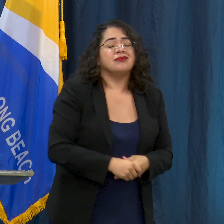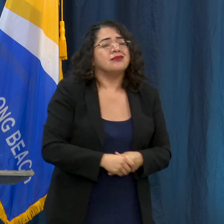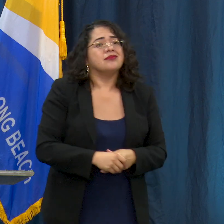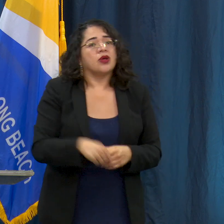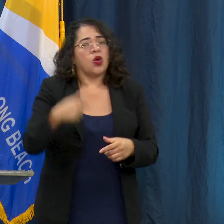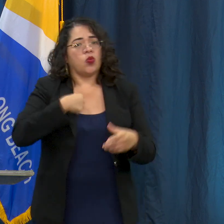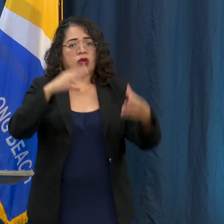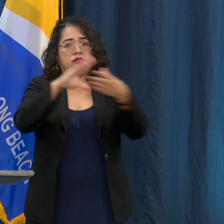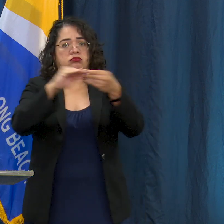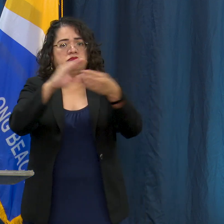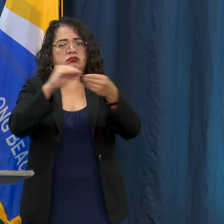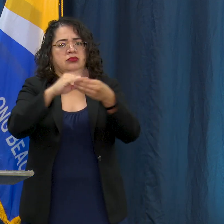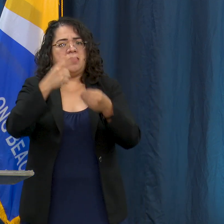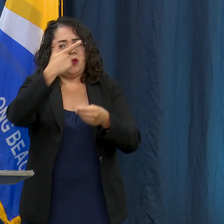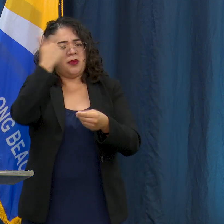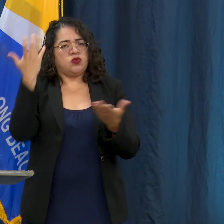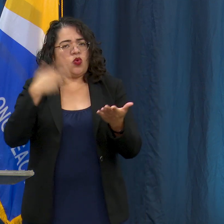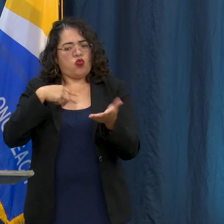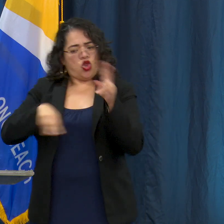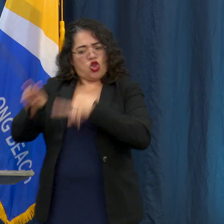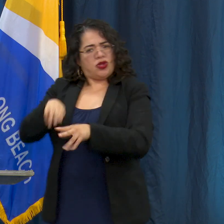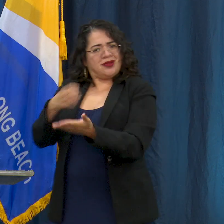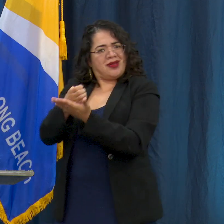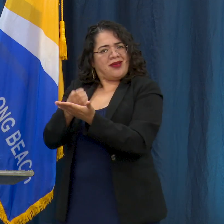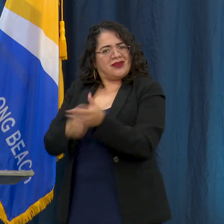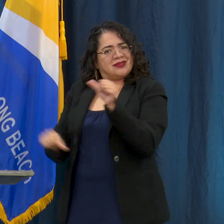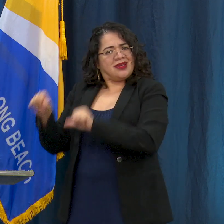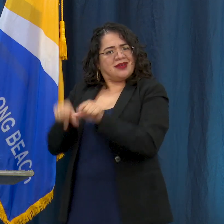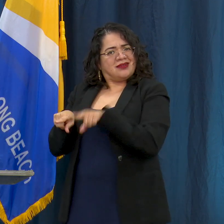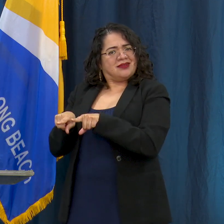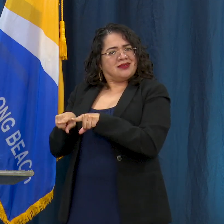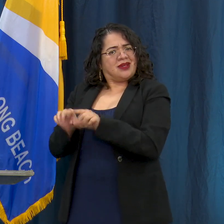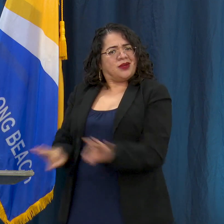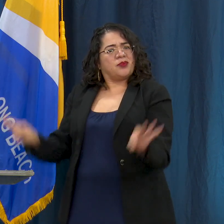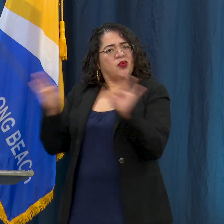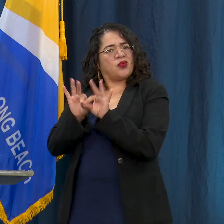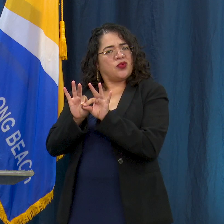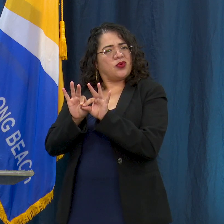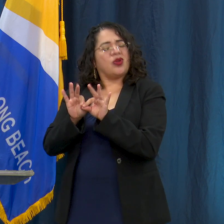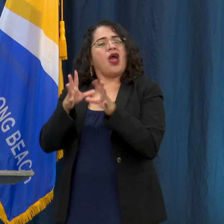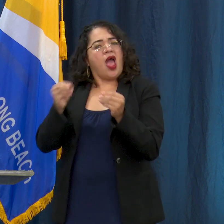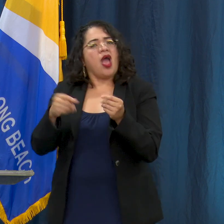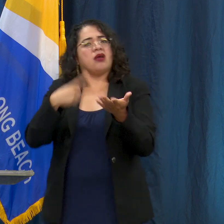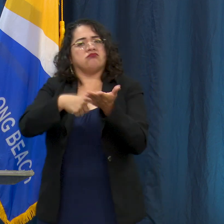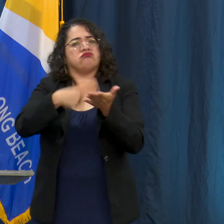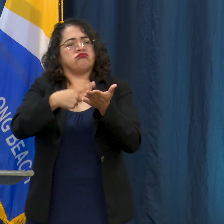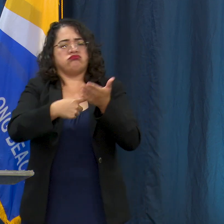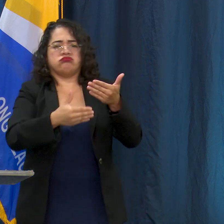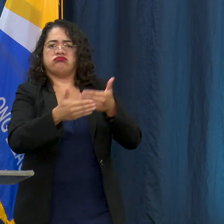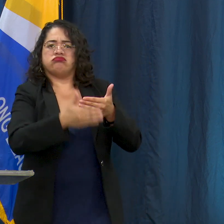important and helps to move the conversation but I don't think personal